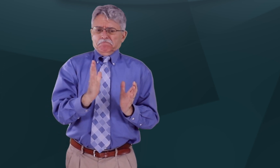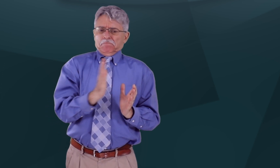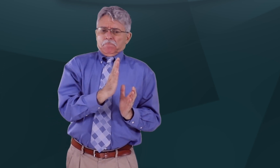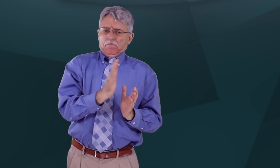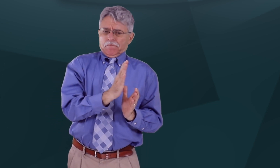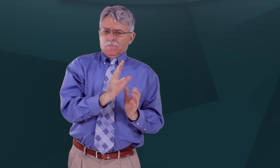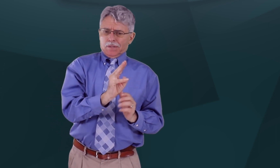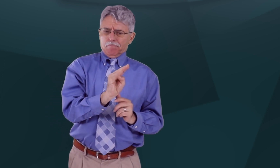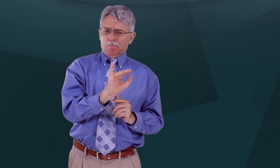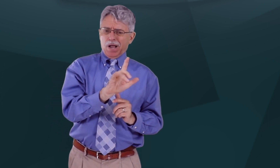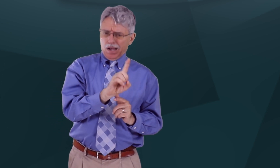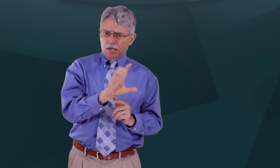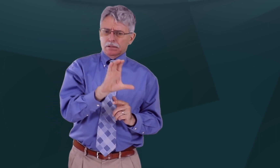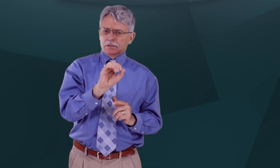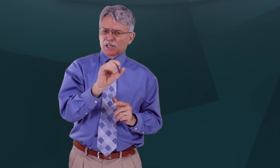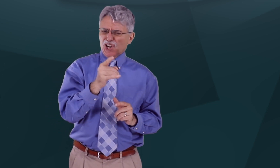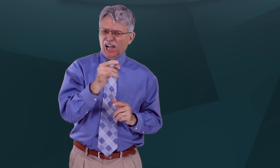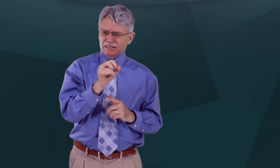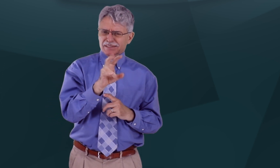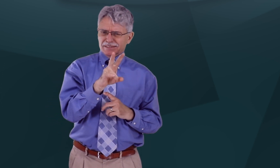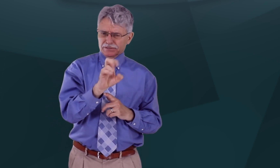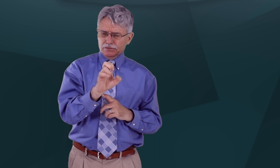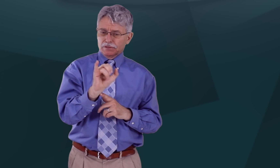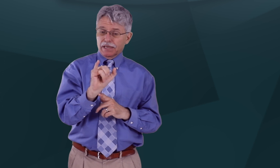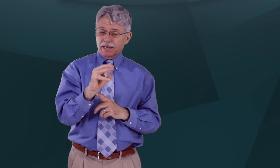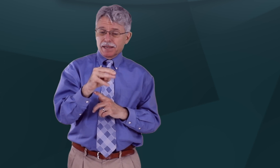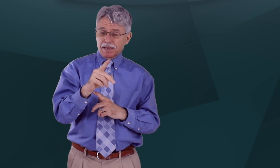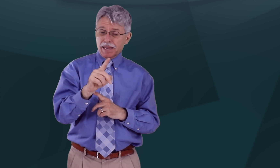into the mild cognitive impairment range.